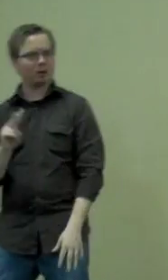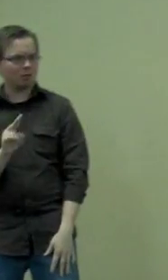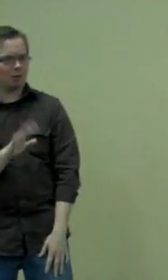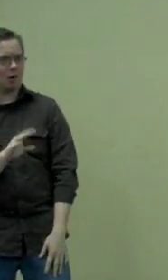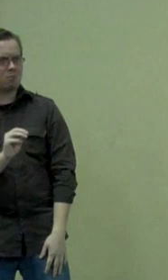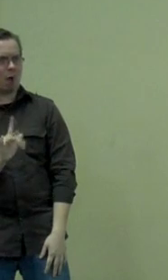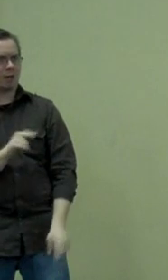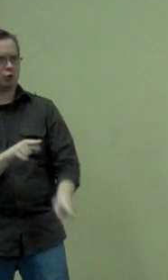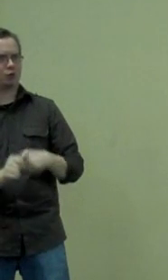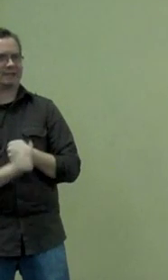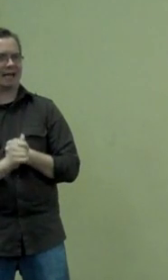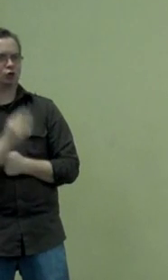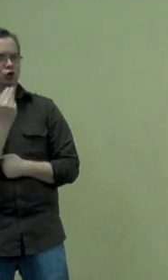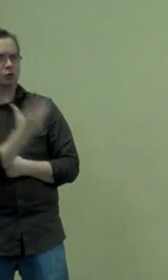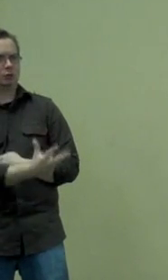'she says, you know you're anointed, right?